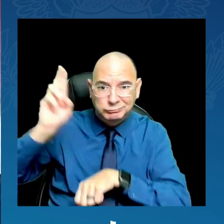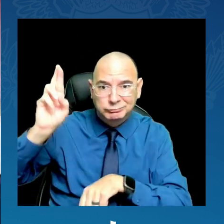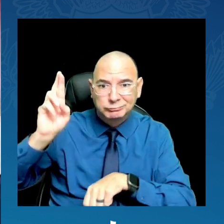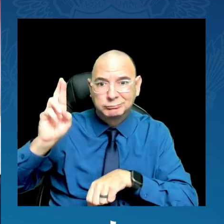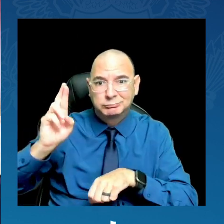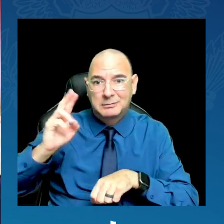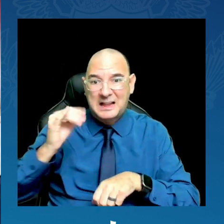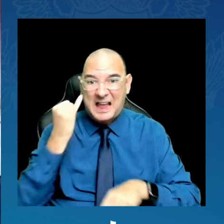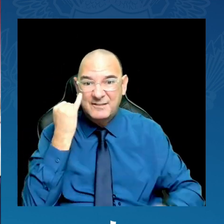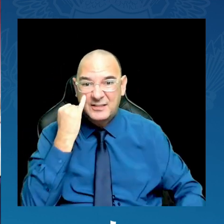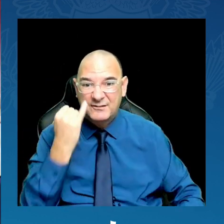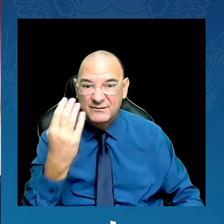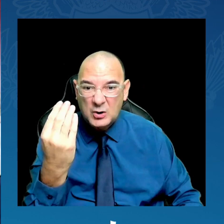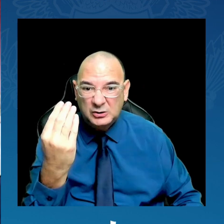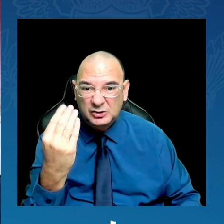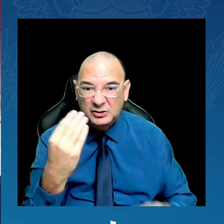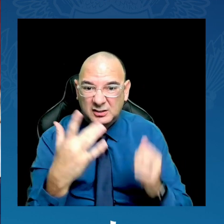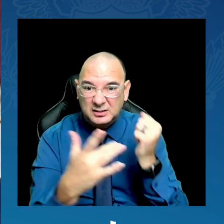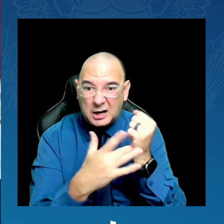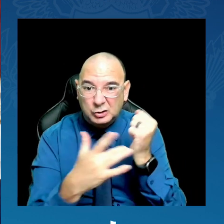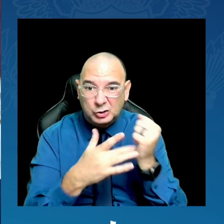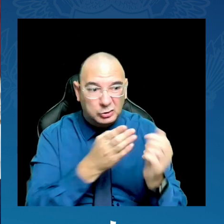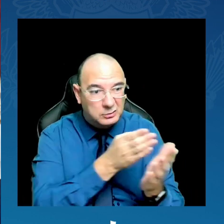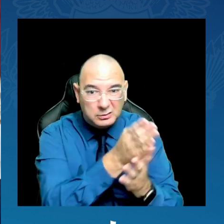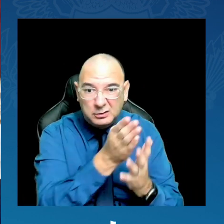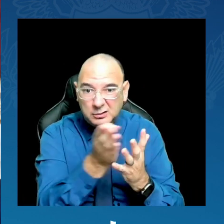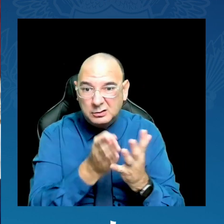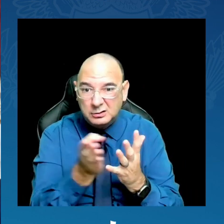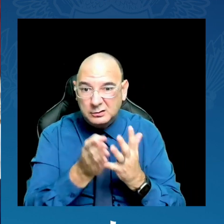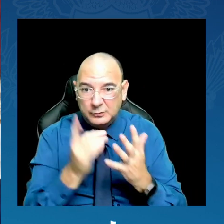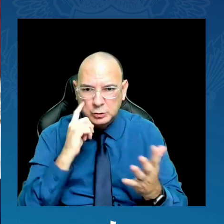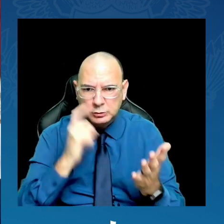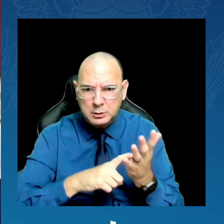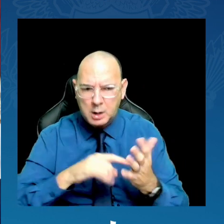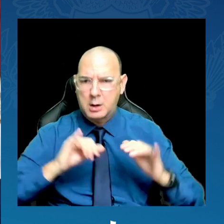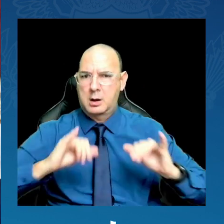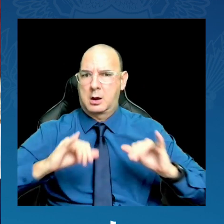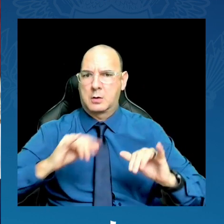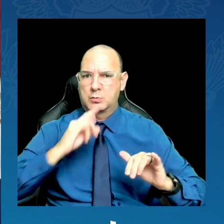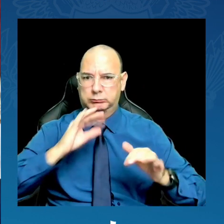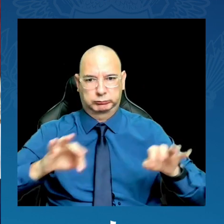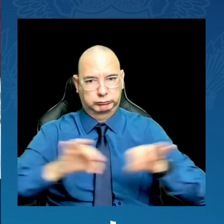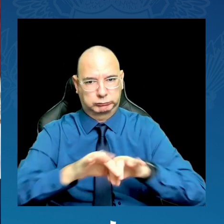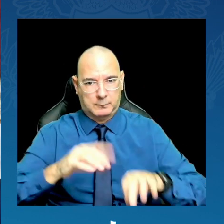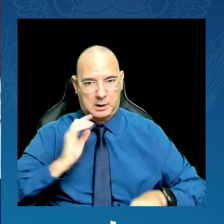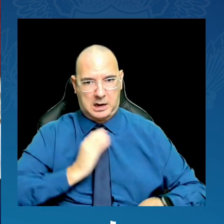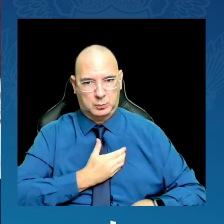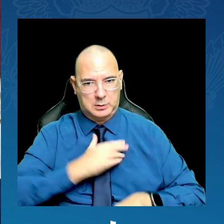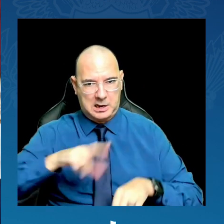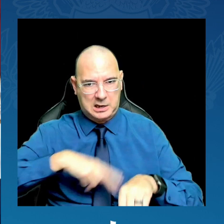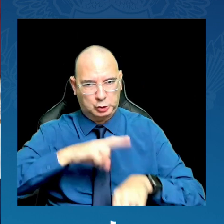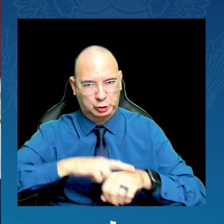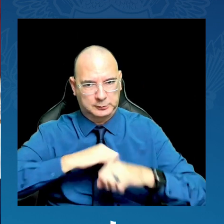that we have identified as being critical to our national defense to ensure that we see ahead.